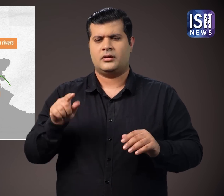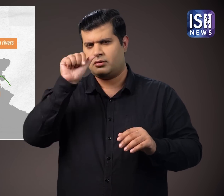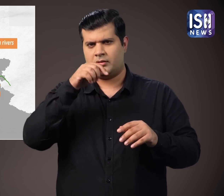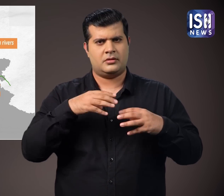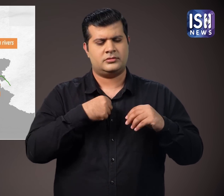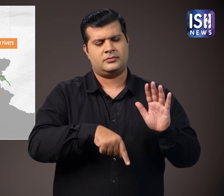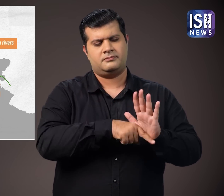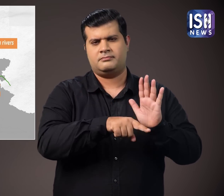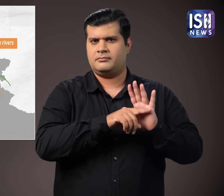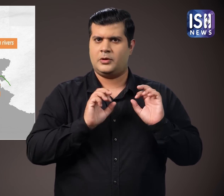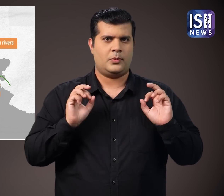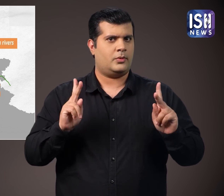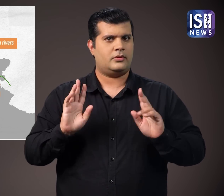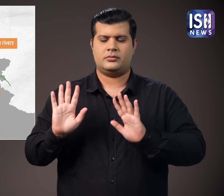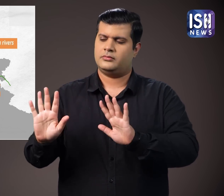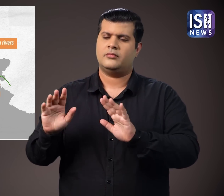Accepting these rules, India signed the treaty.